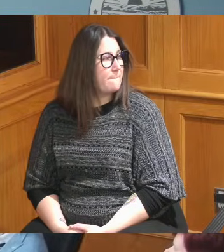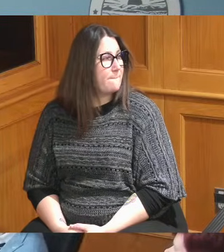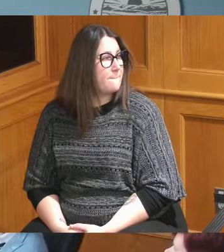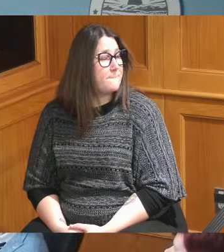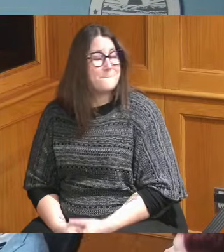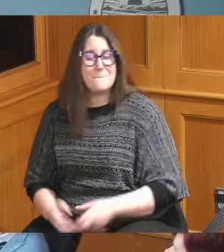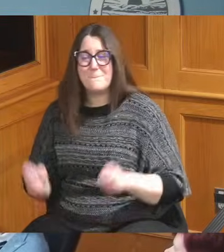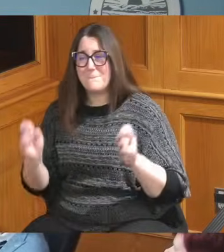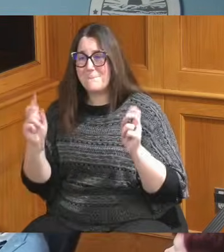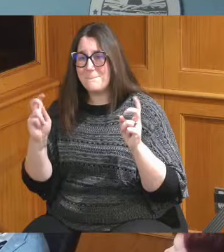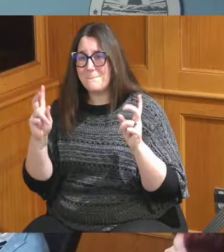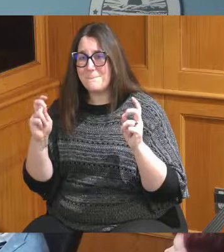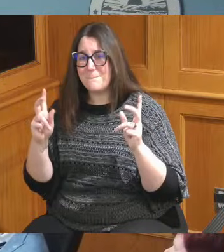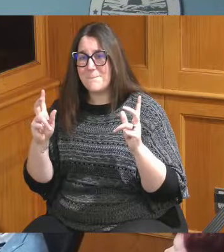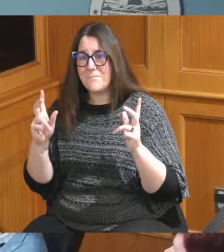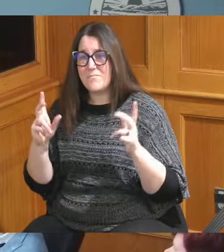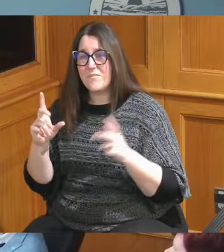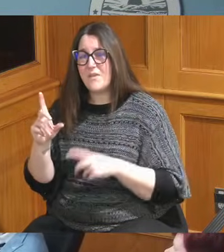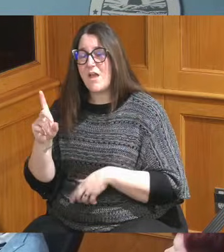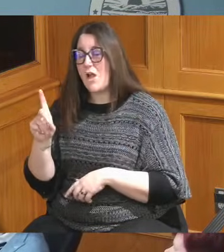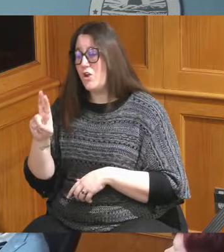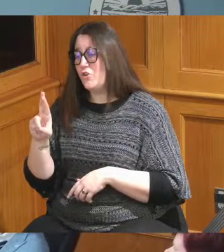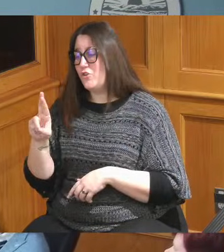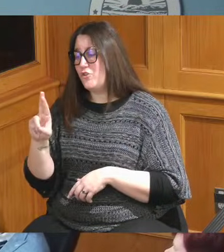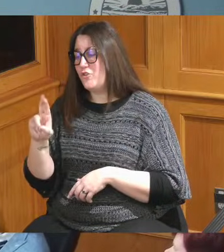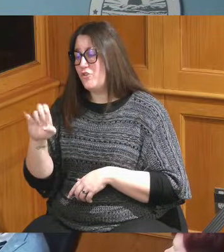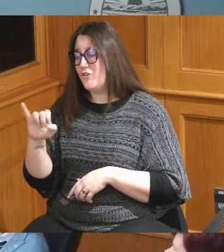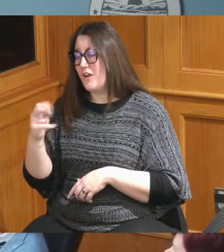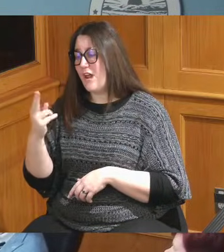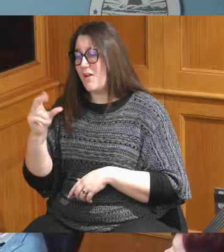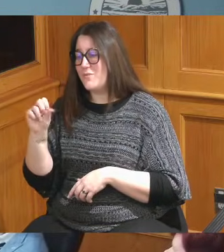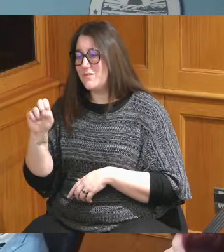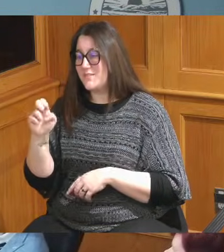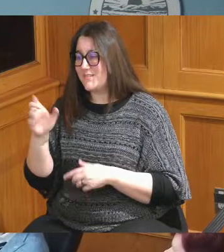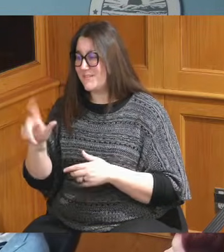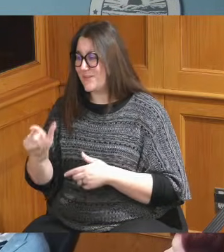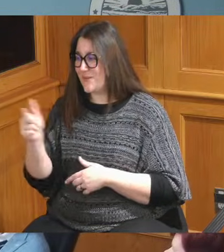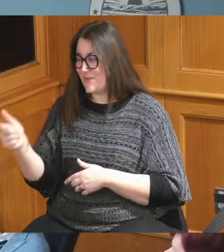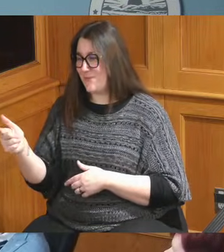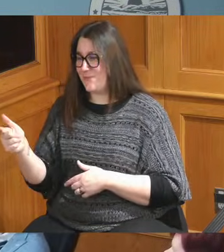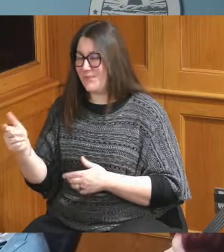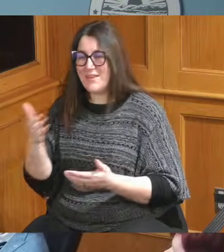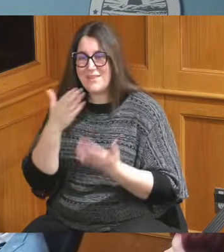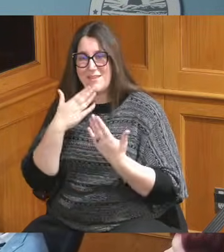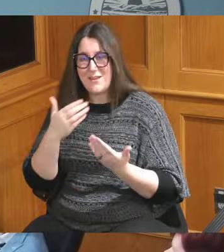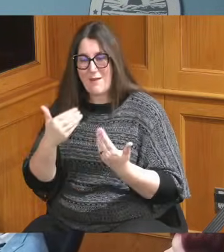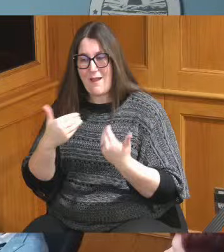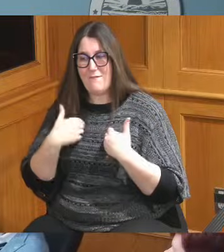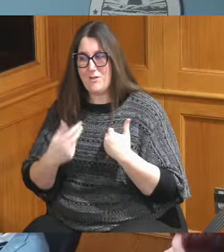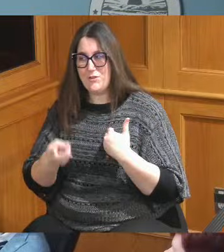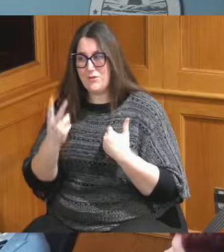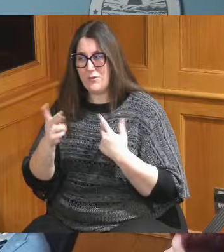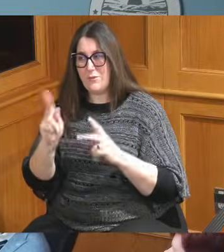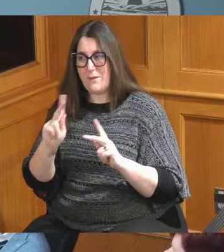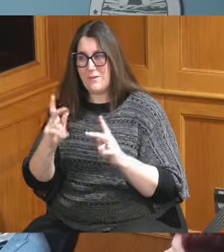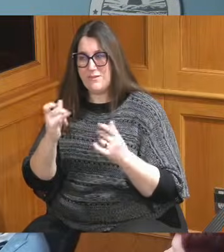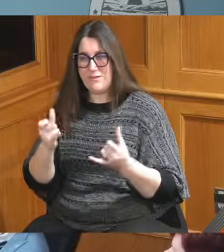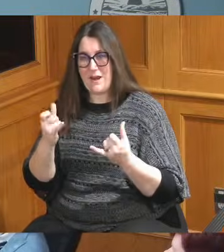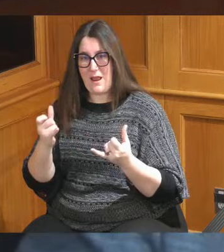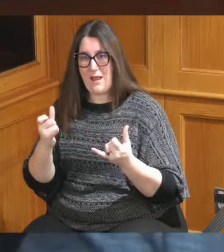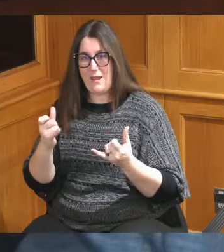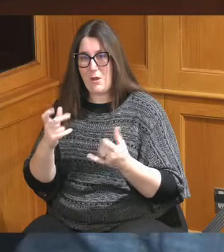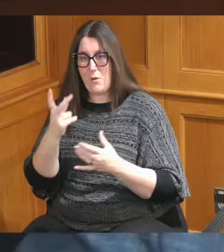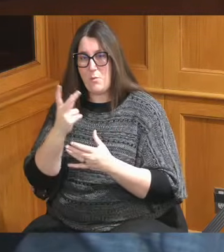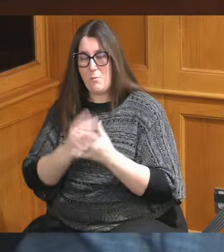Okay, Commissioner Driehaus. Thank you. I have two honorees today and they're both connected to the